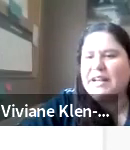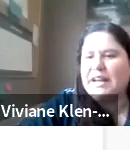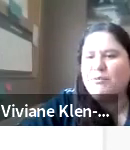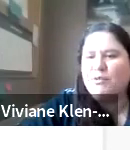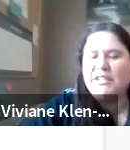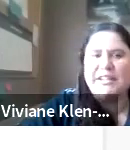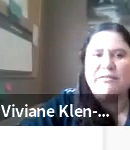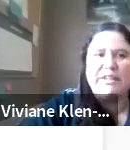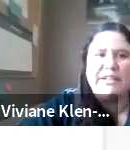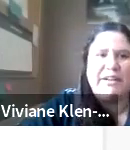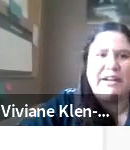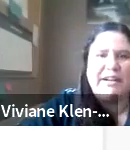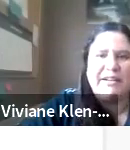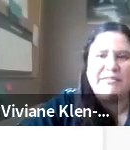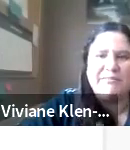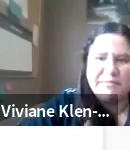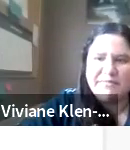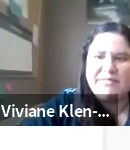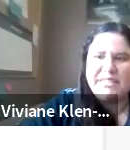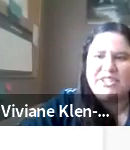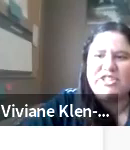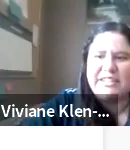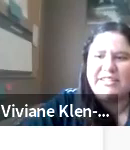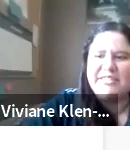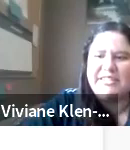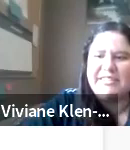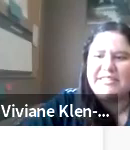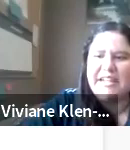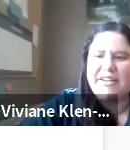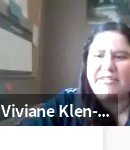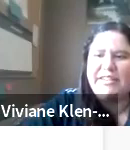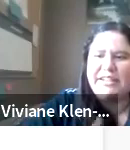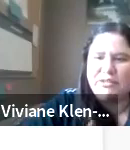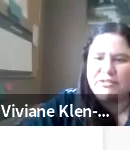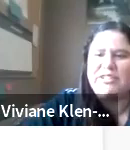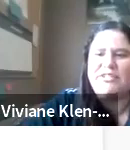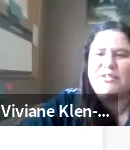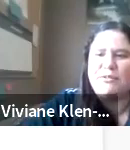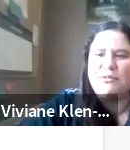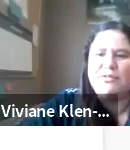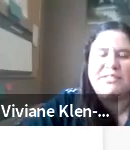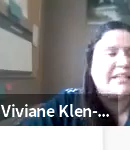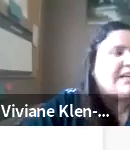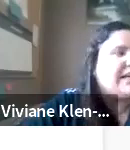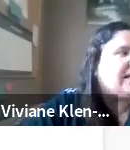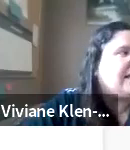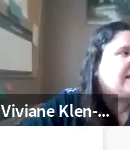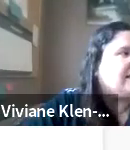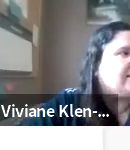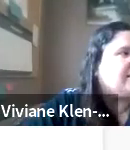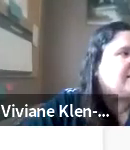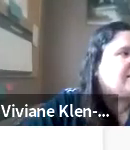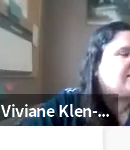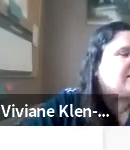visitation visitation to negative norms to negative norms and practices so. I'm more working with. h teacher candidates now h teacher candidates now and